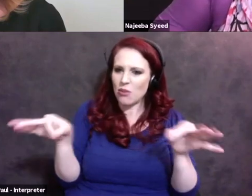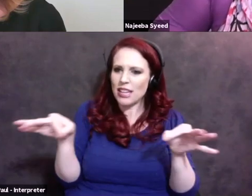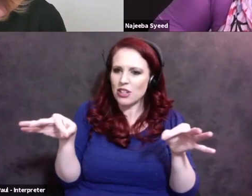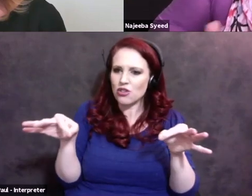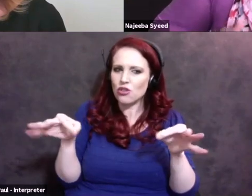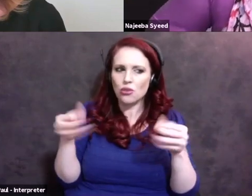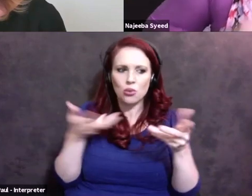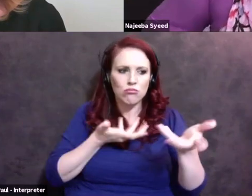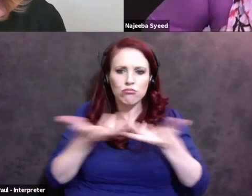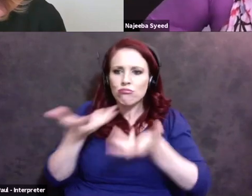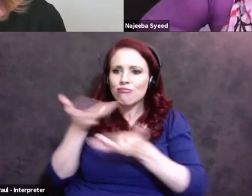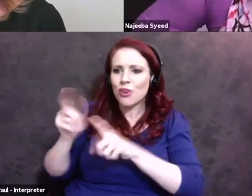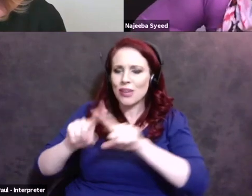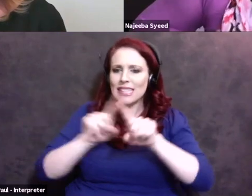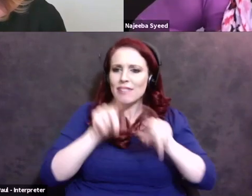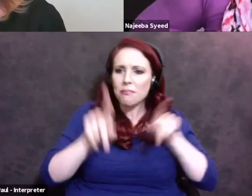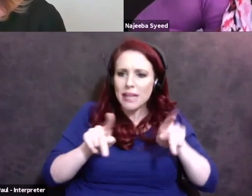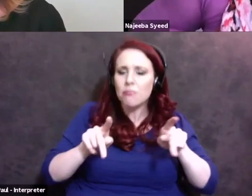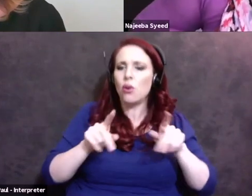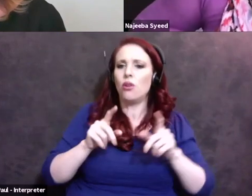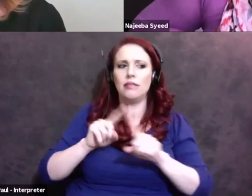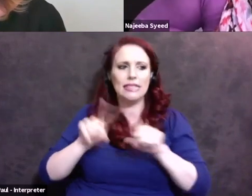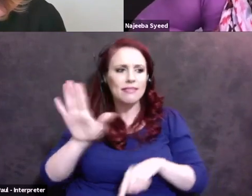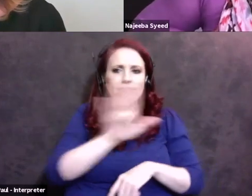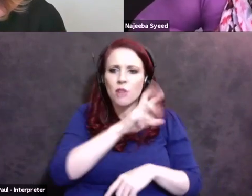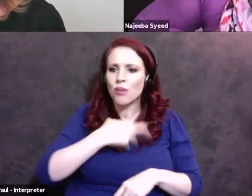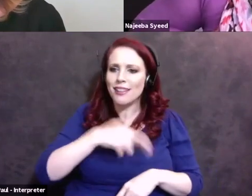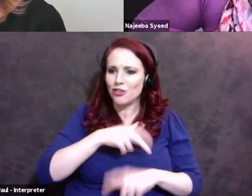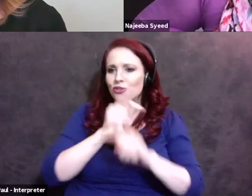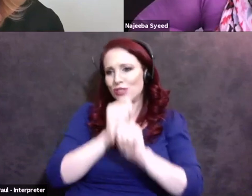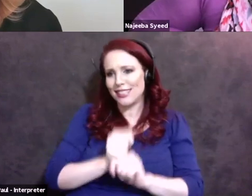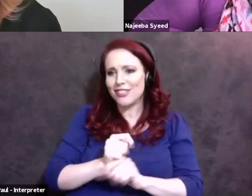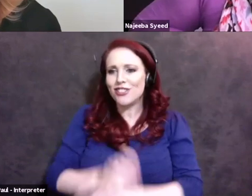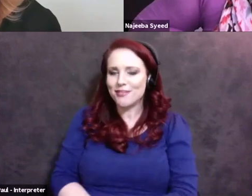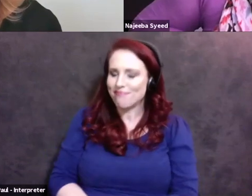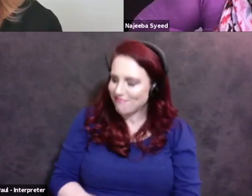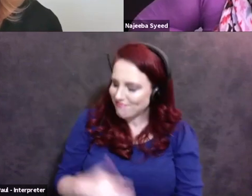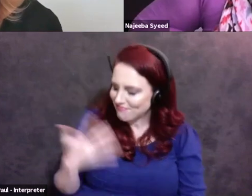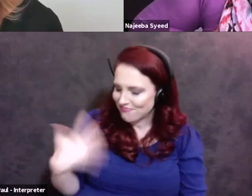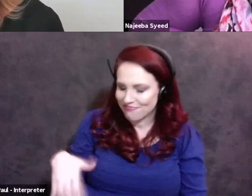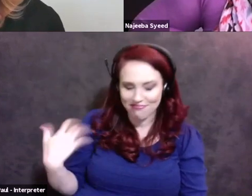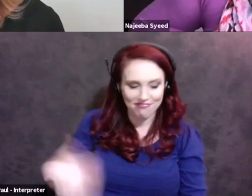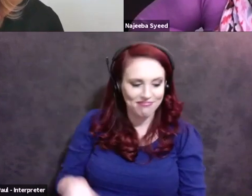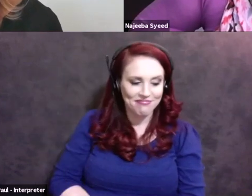to talk to people of different religious traditions. Awesome.